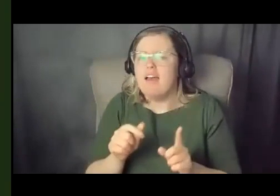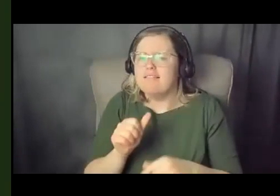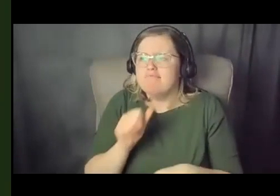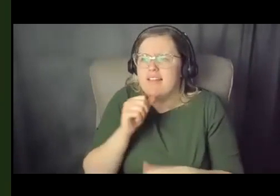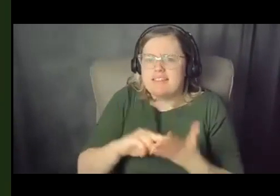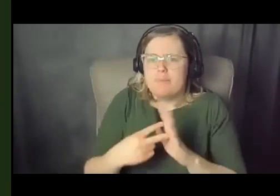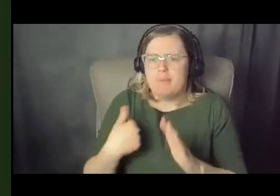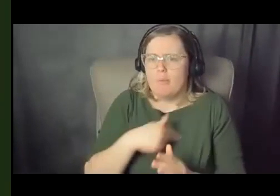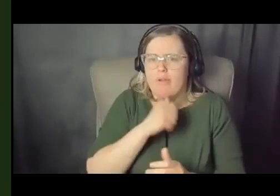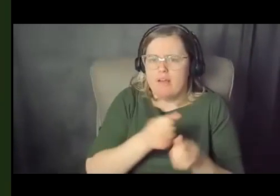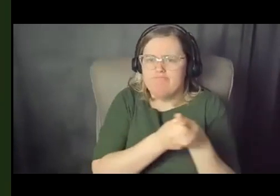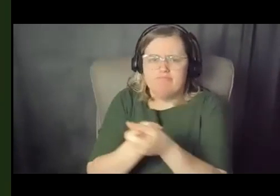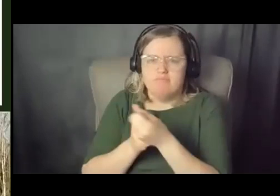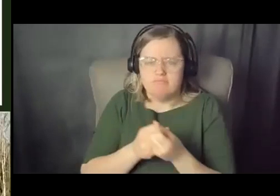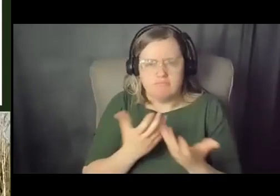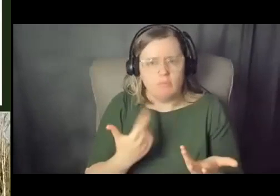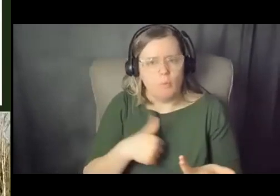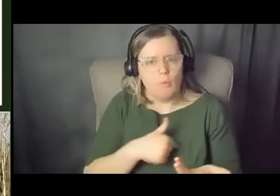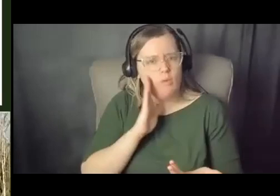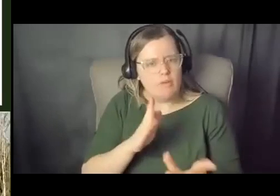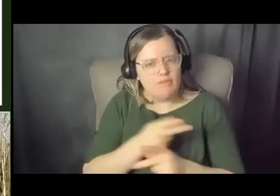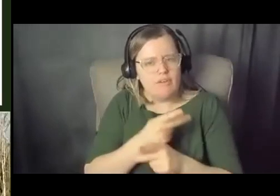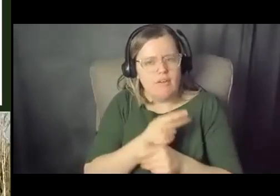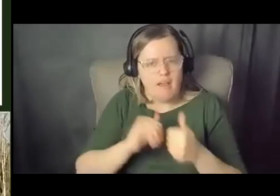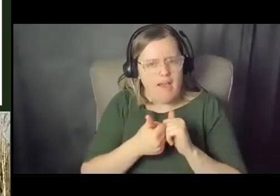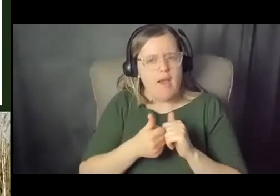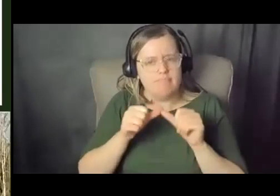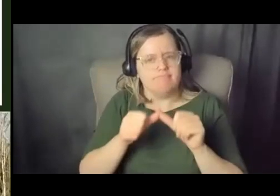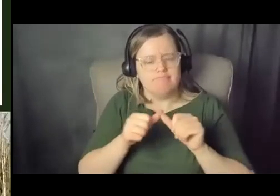And we will find a way to actively work with you.